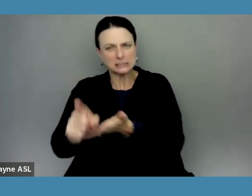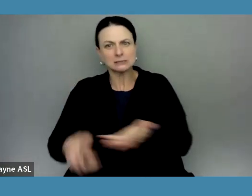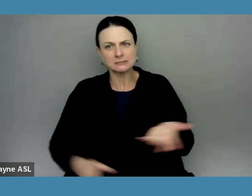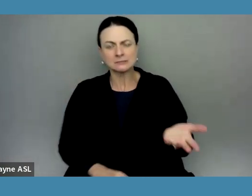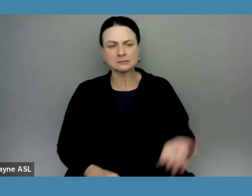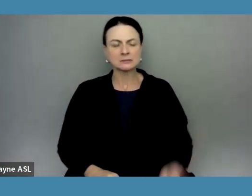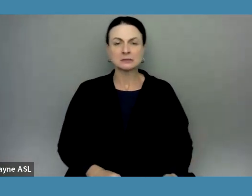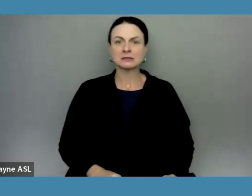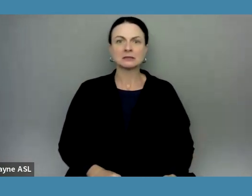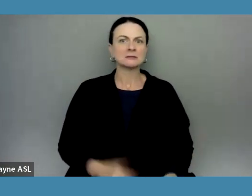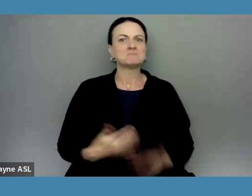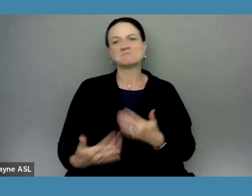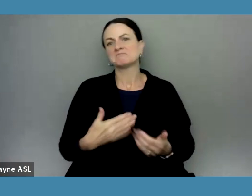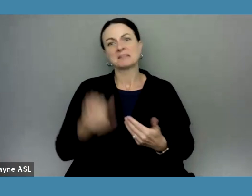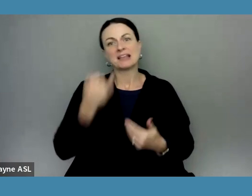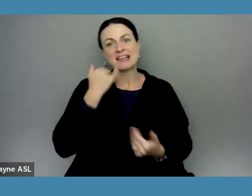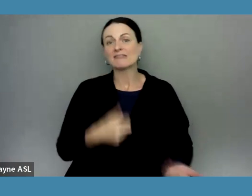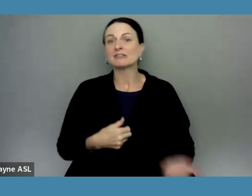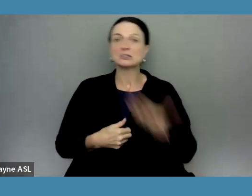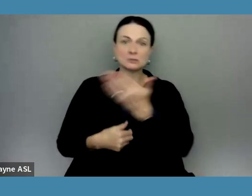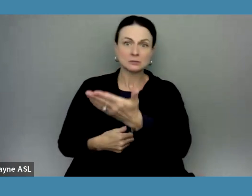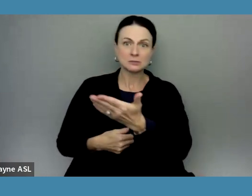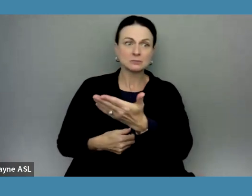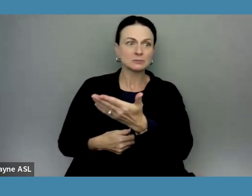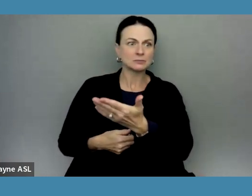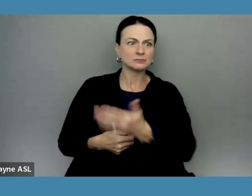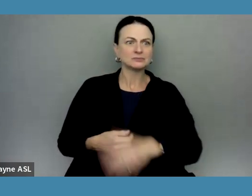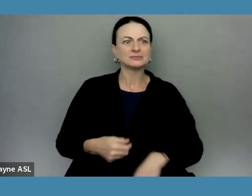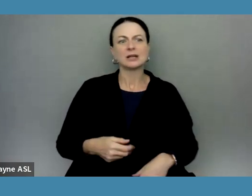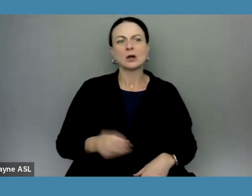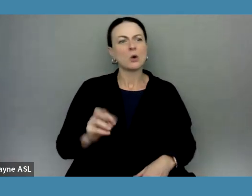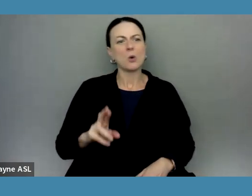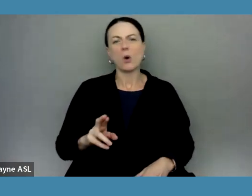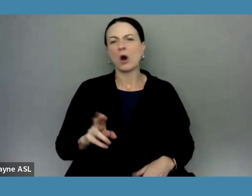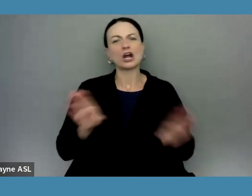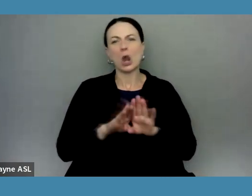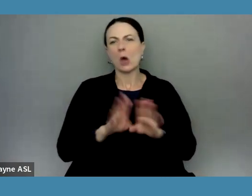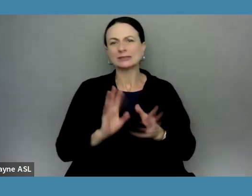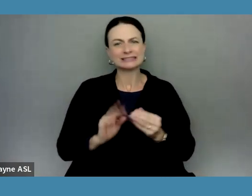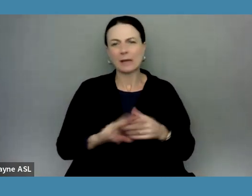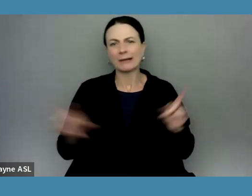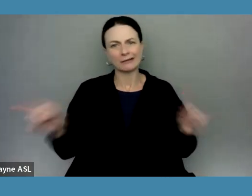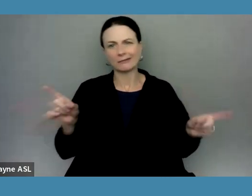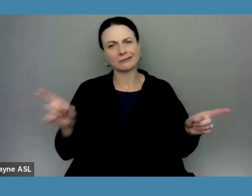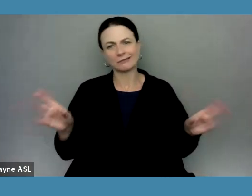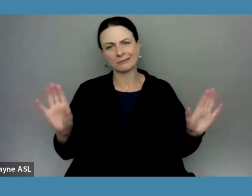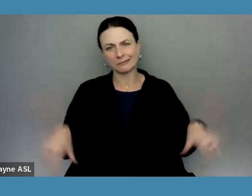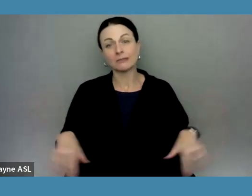given time to submit for those final orders or you just gave the closing statements at the scheduled fair hearing date,